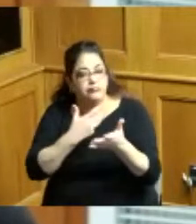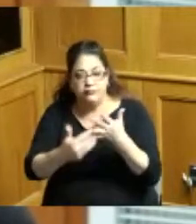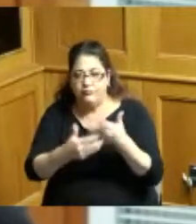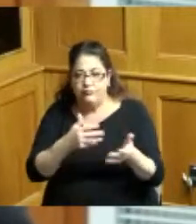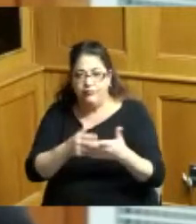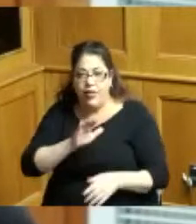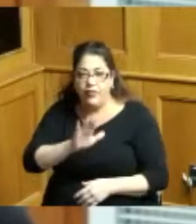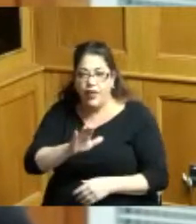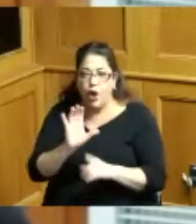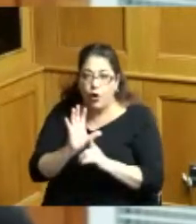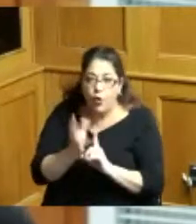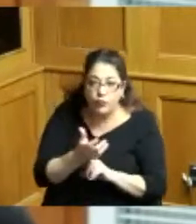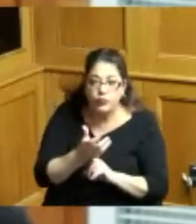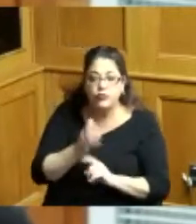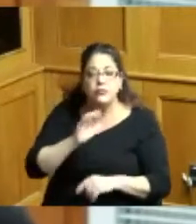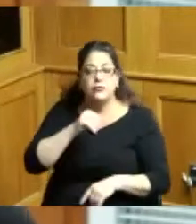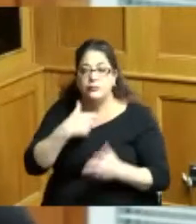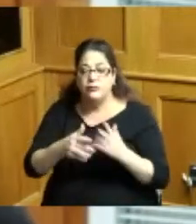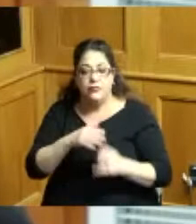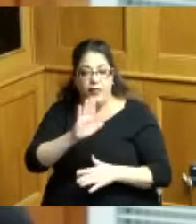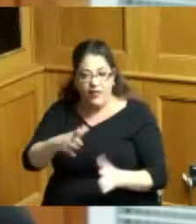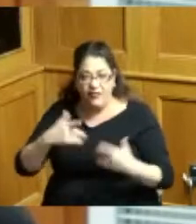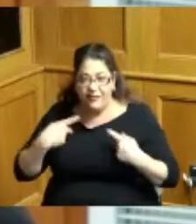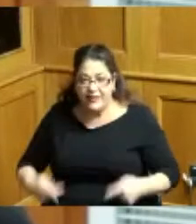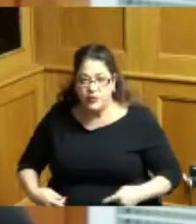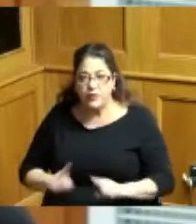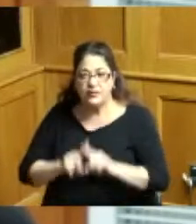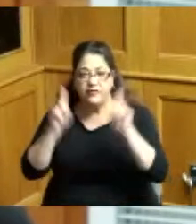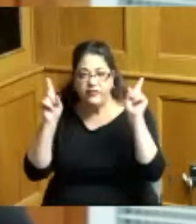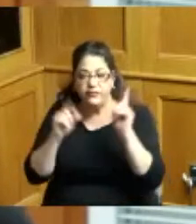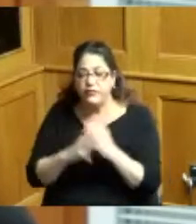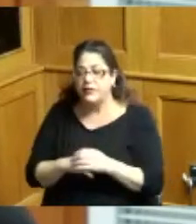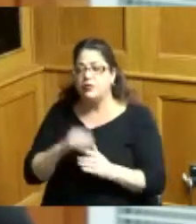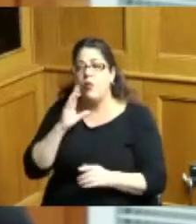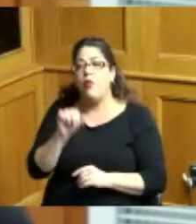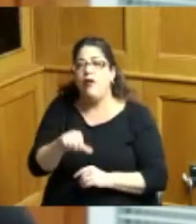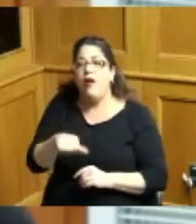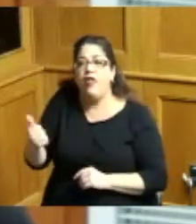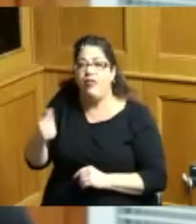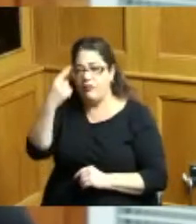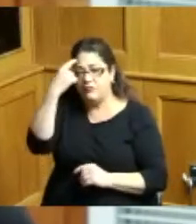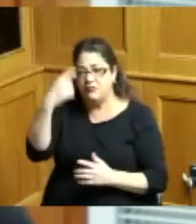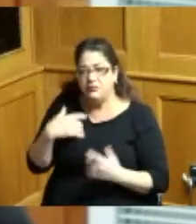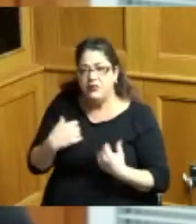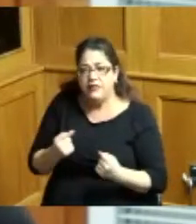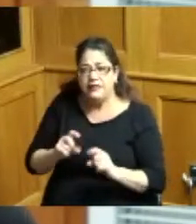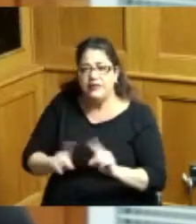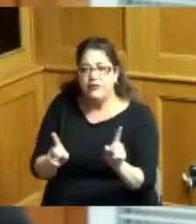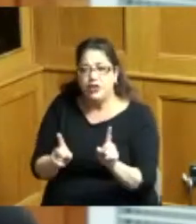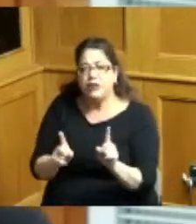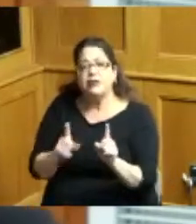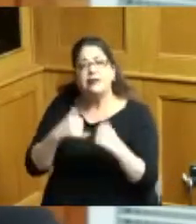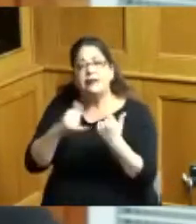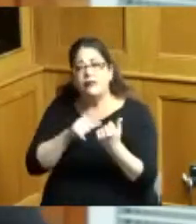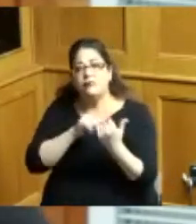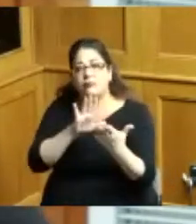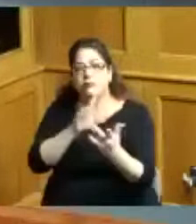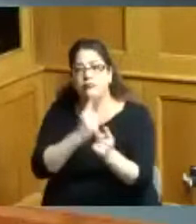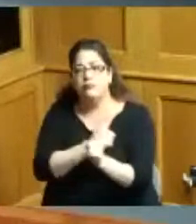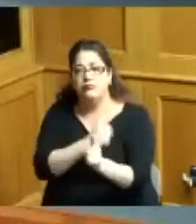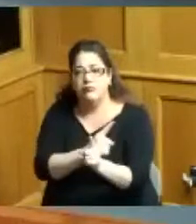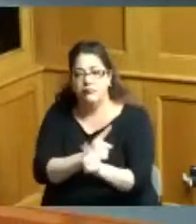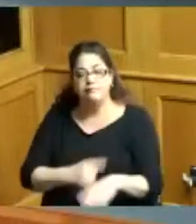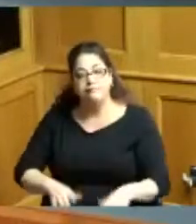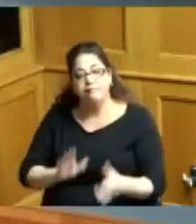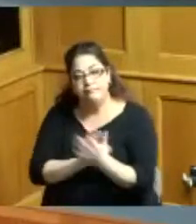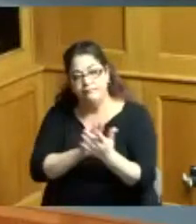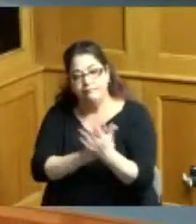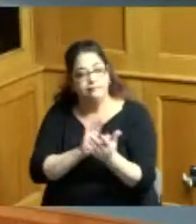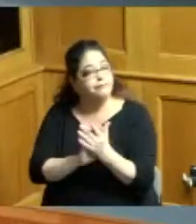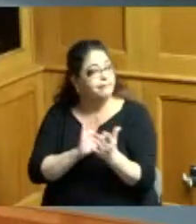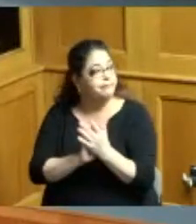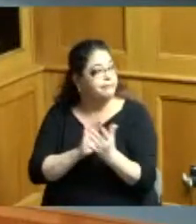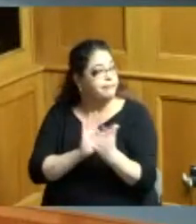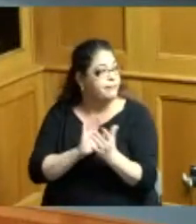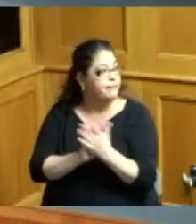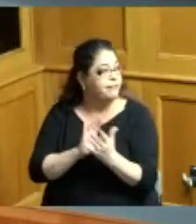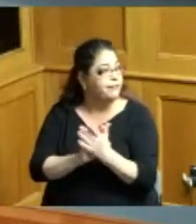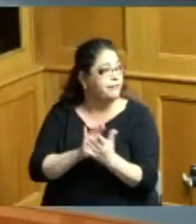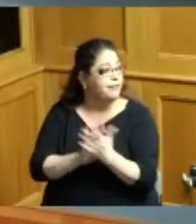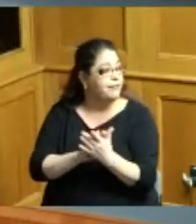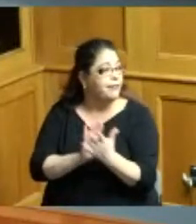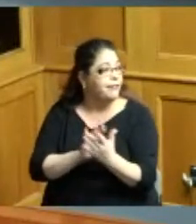of culture physical differences or other differences thank you very much